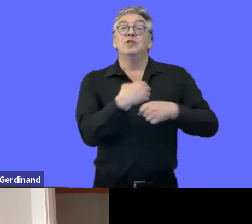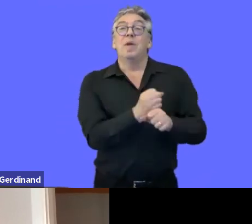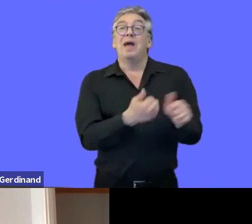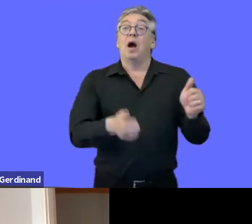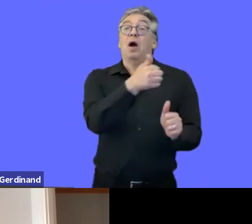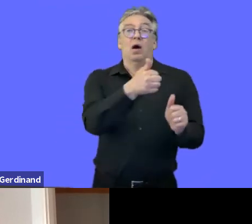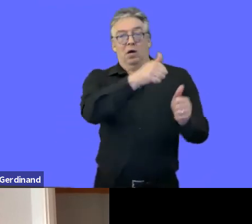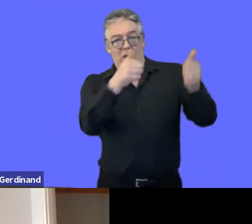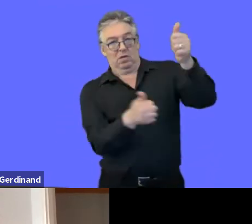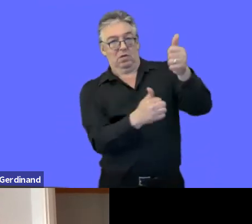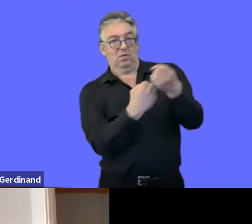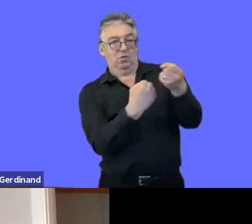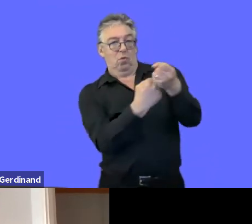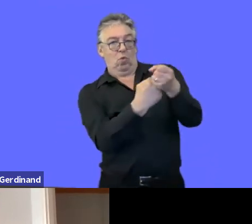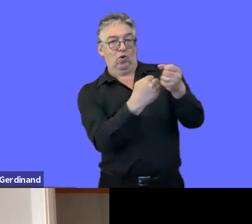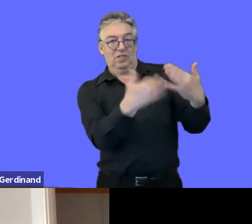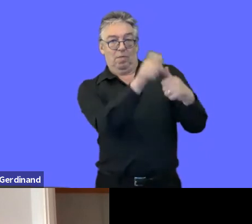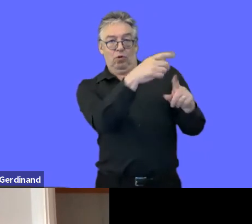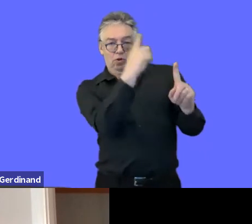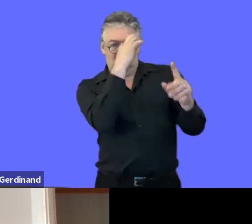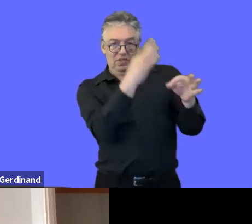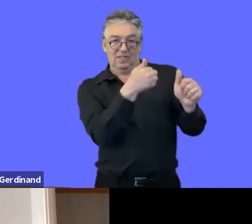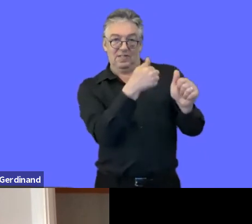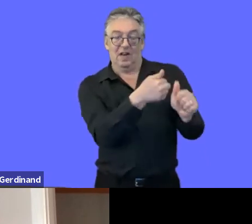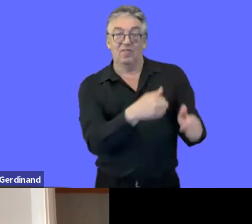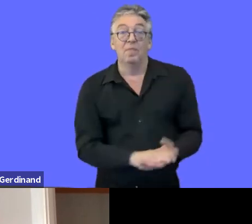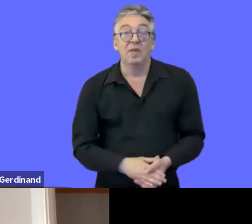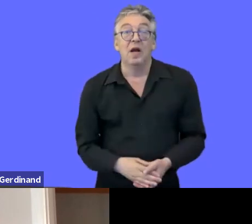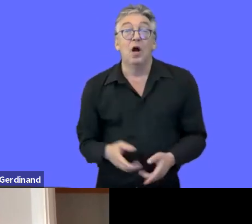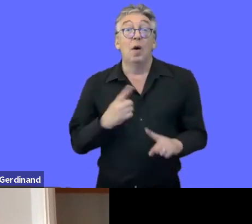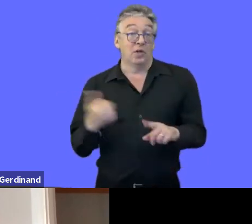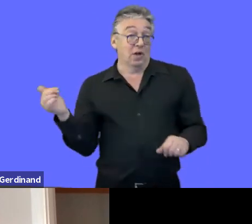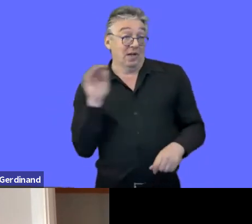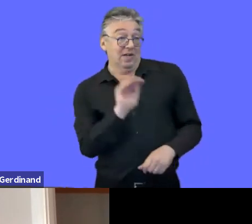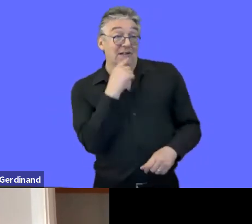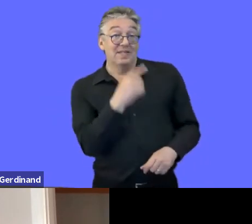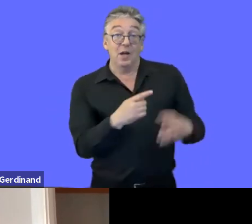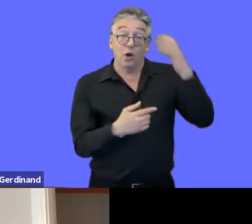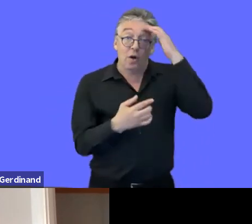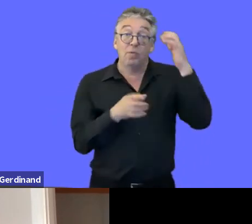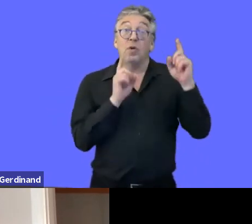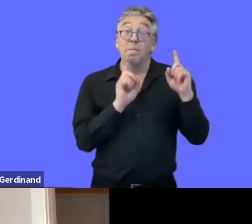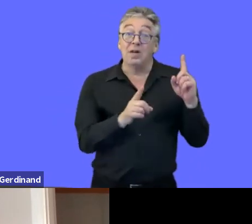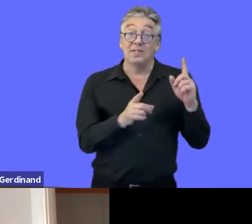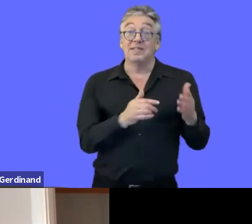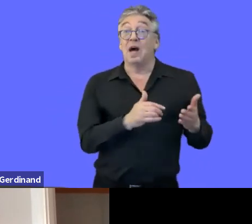They suggested the involvement of the government with OPDs strenghthen plans to achieve community living, resources,